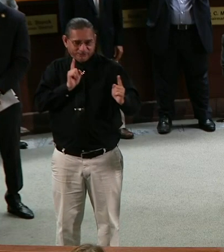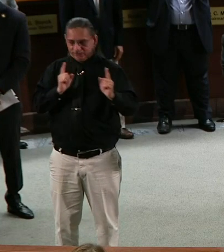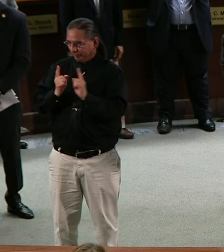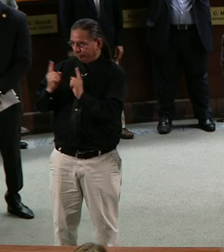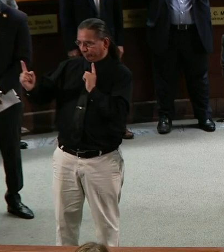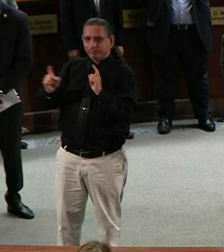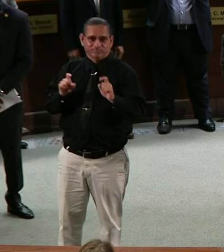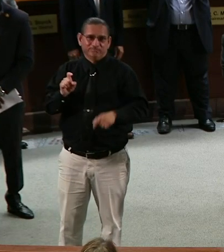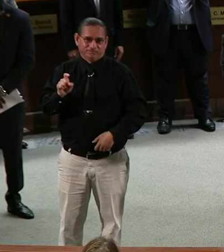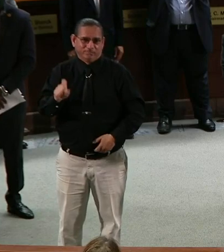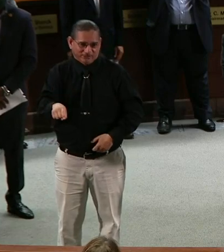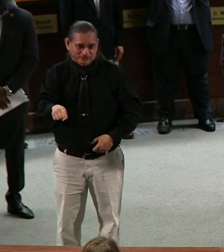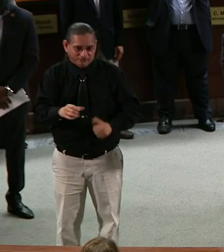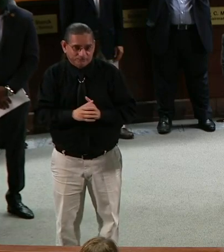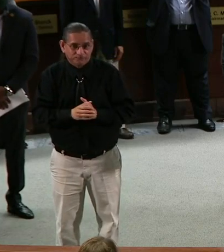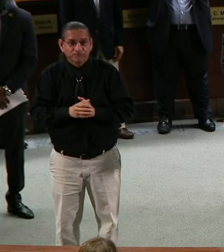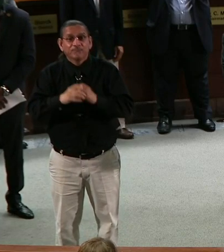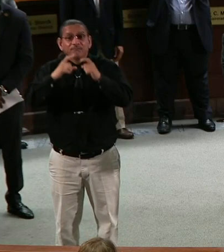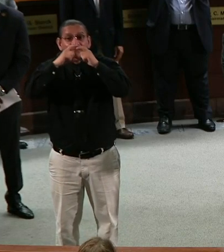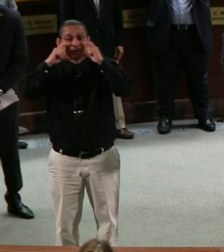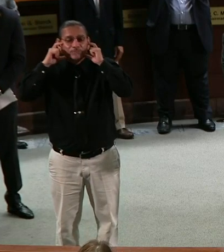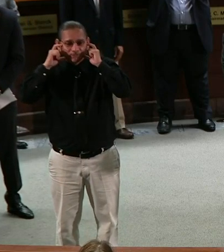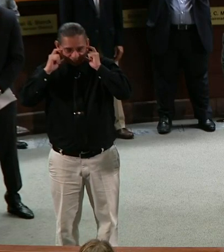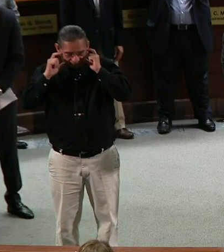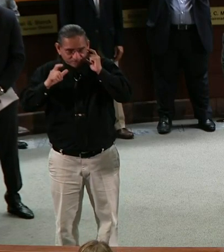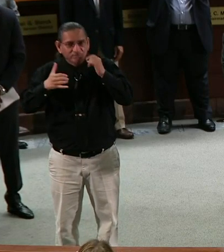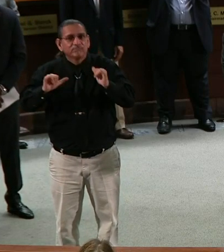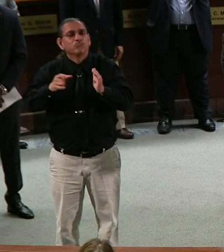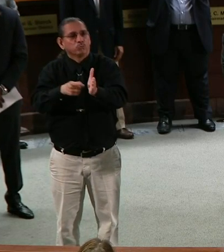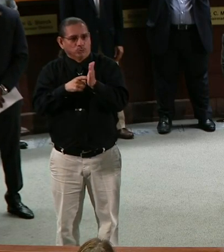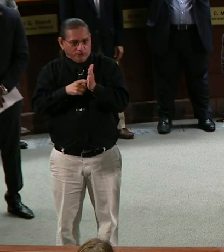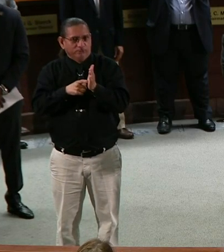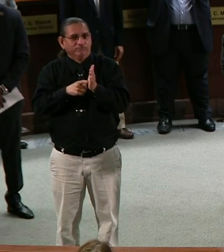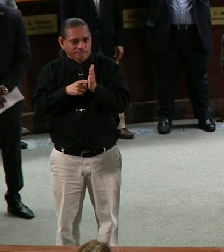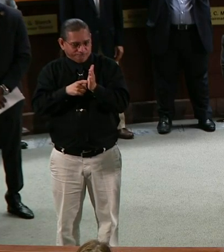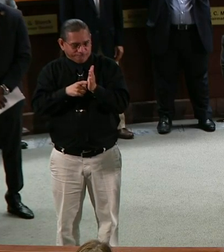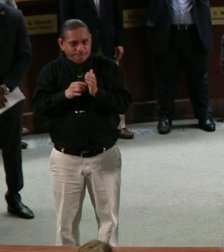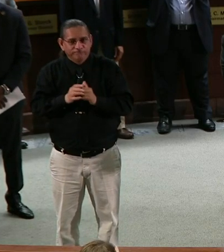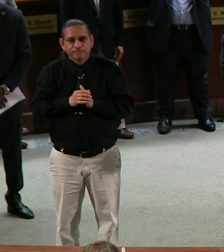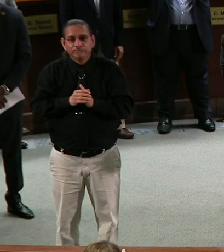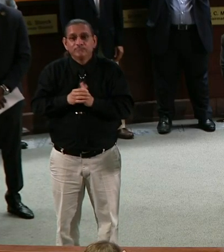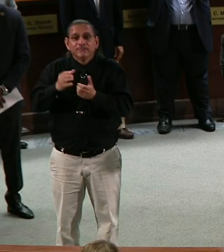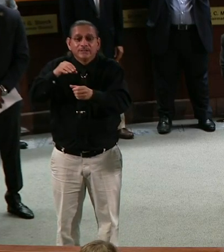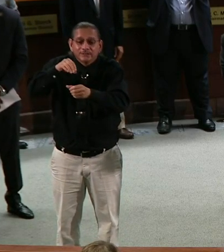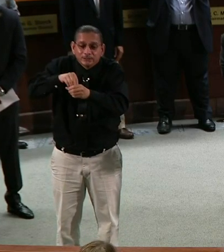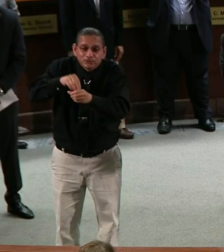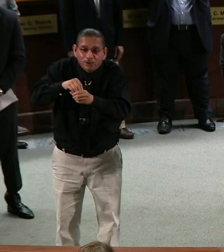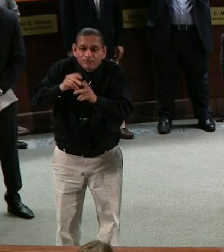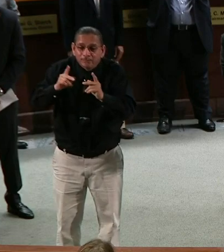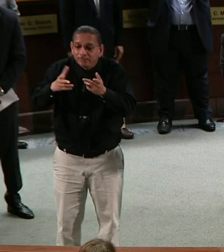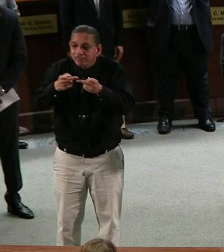DISTANCE. AND AS I SAID FACE